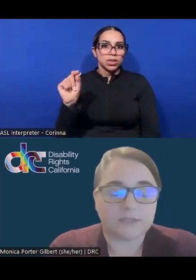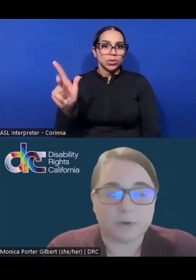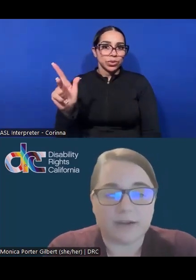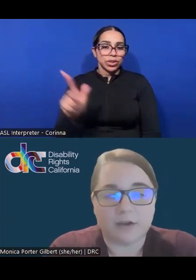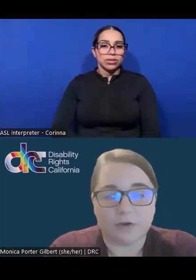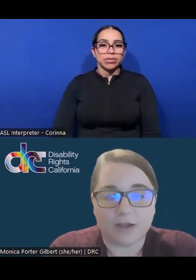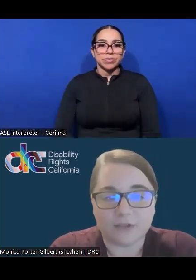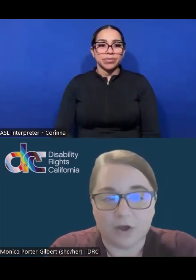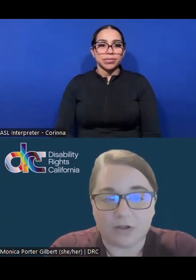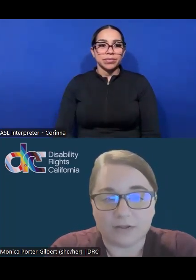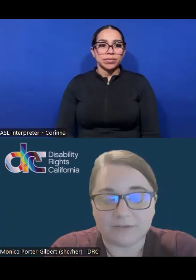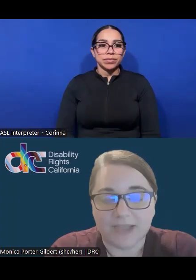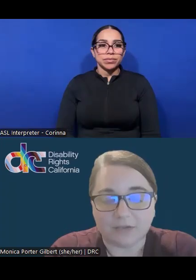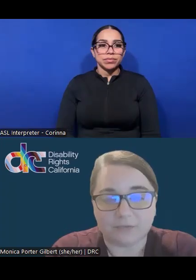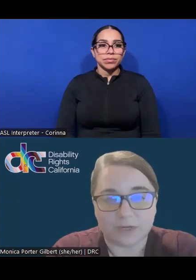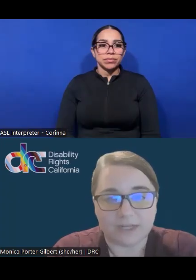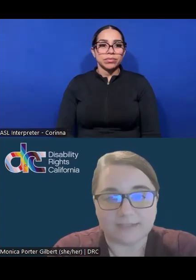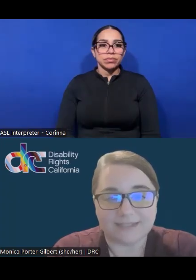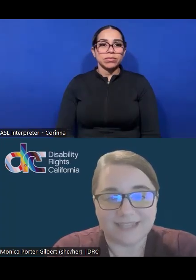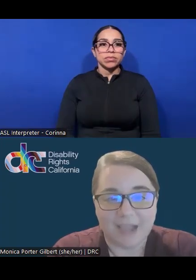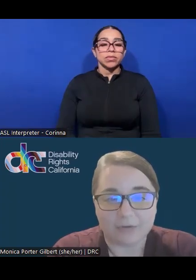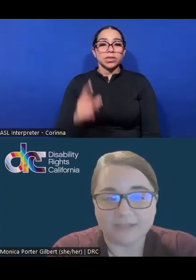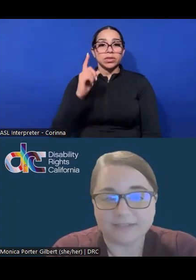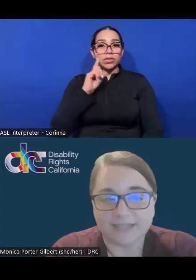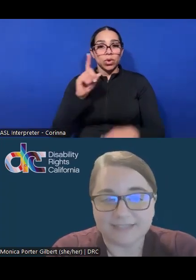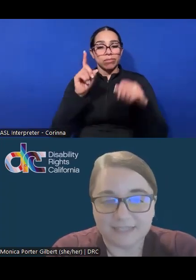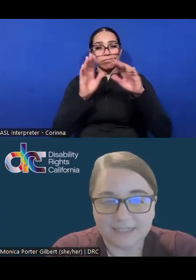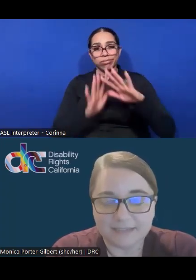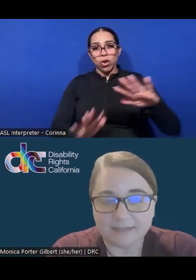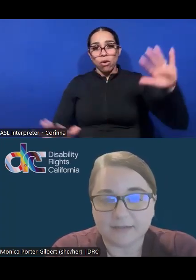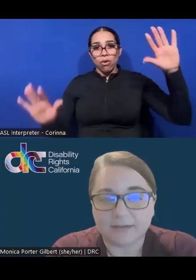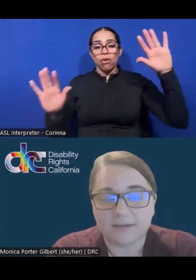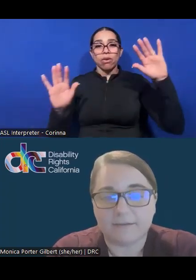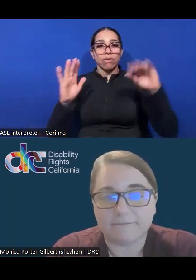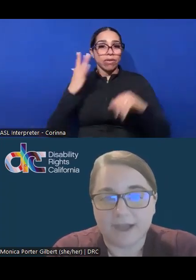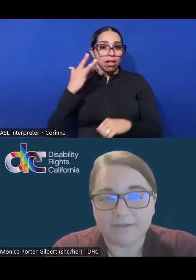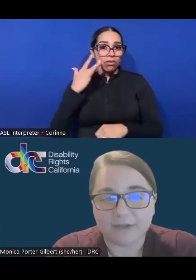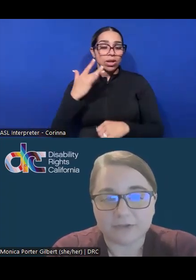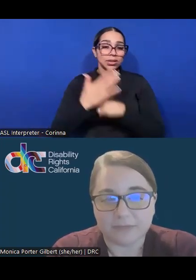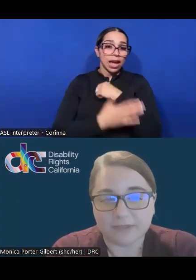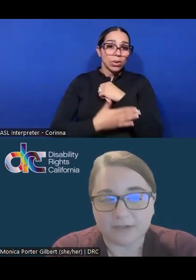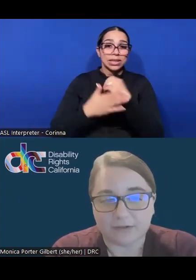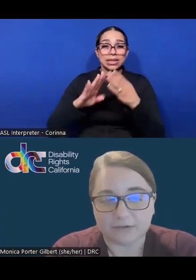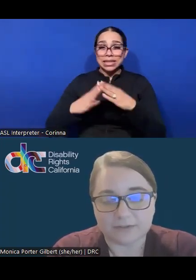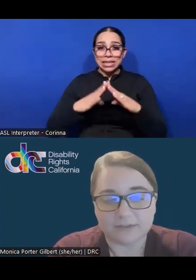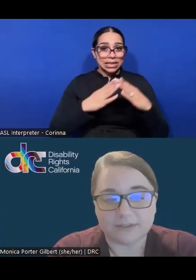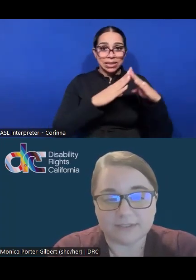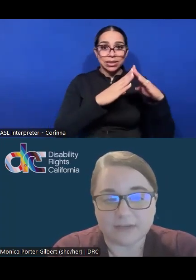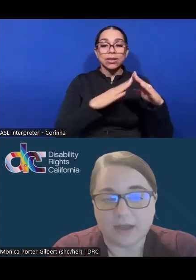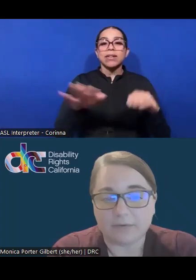Spread across all of California's counties and cities, $500 million does not